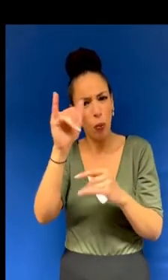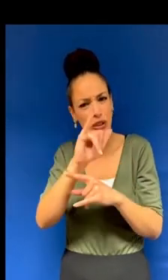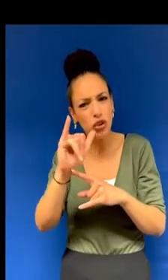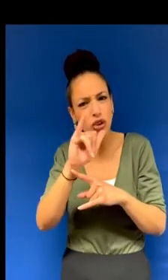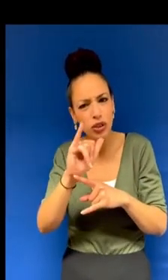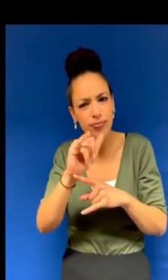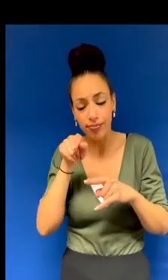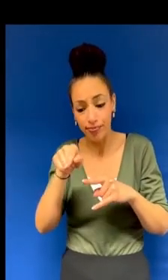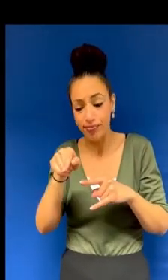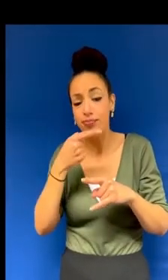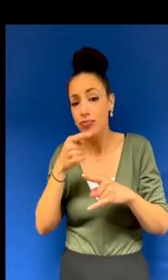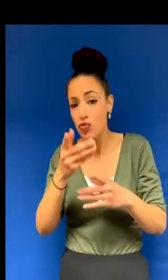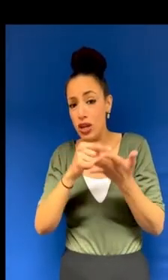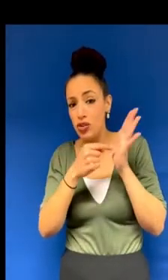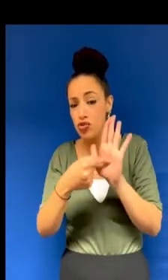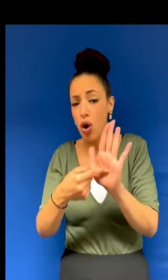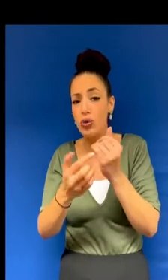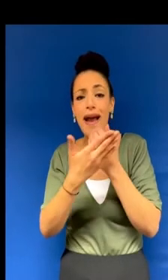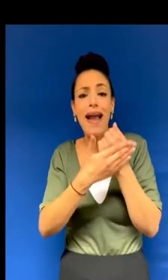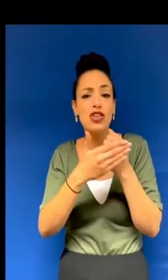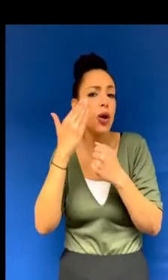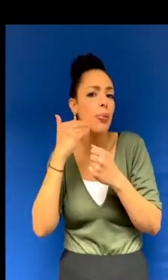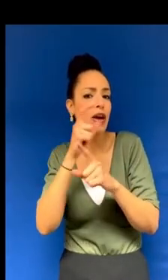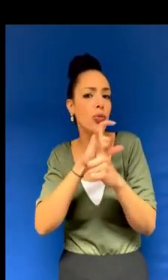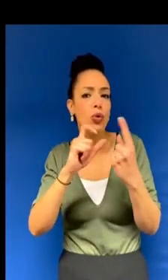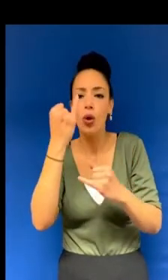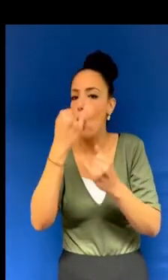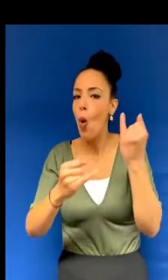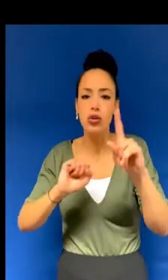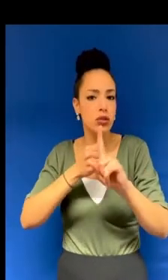is dying, which community is being specifically impacted, and I'm really glad that I did because,